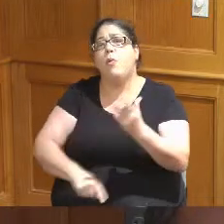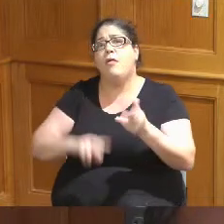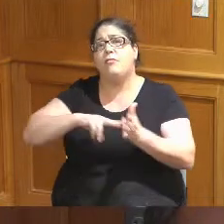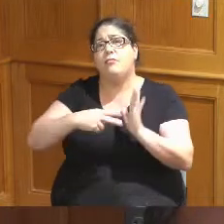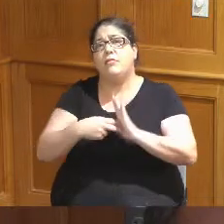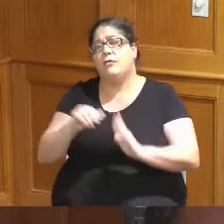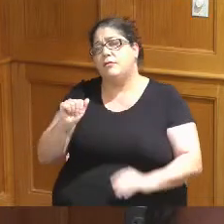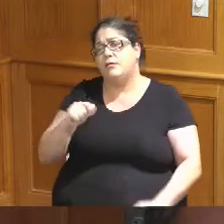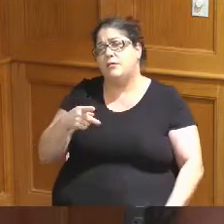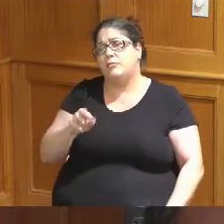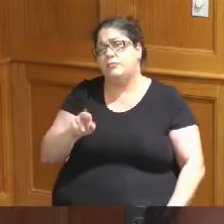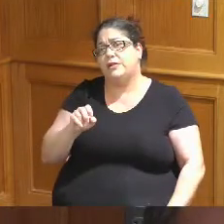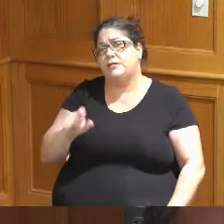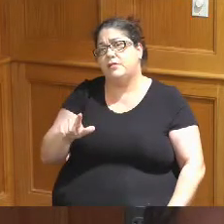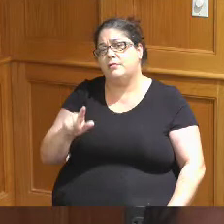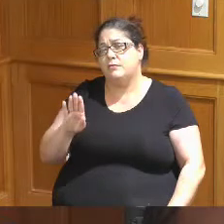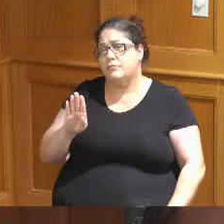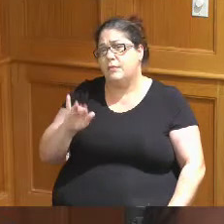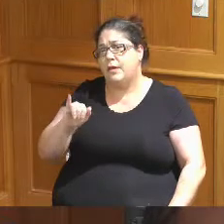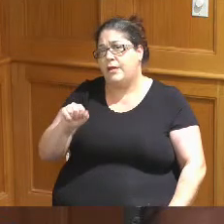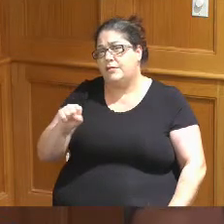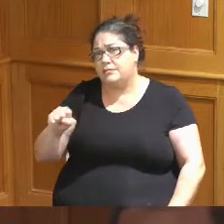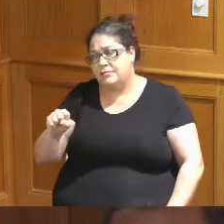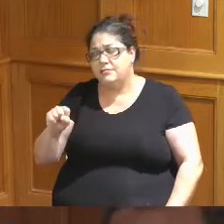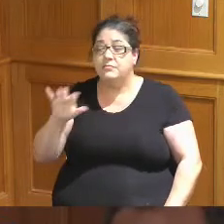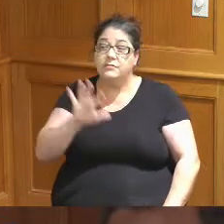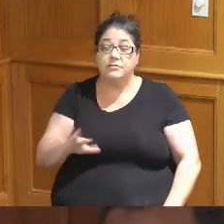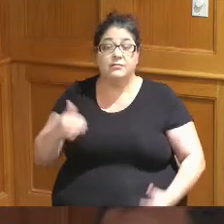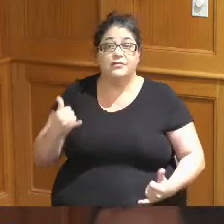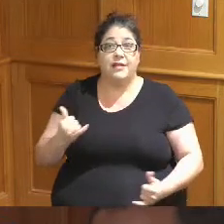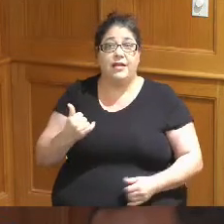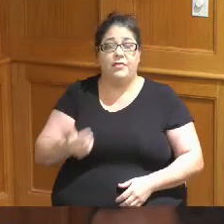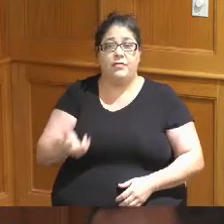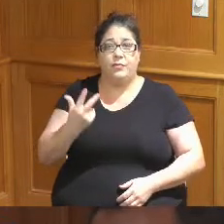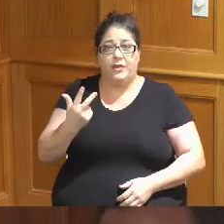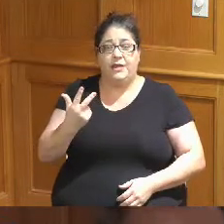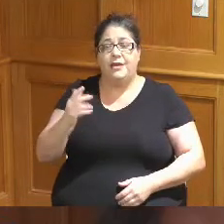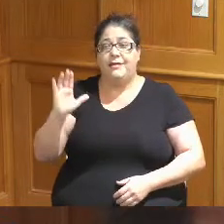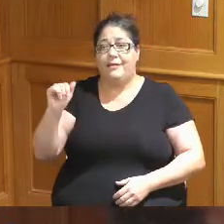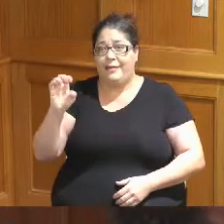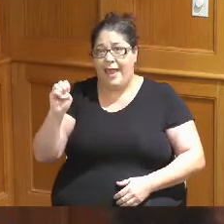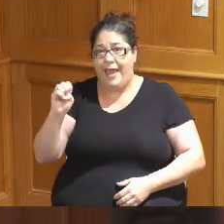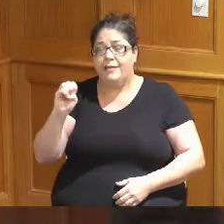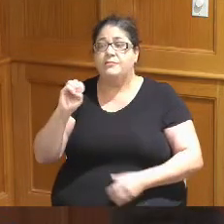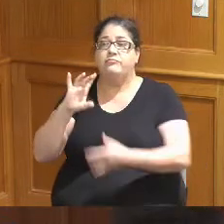County there currently is approximately three cases pending with HUD in relationship to